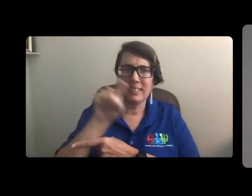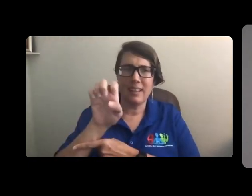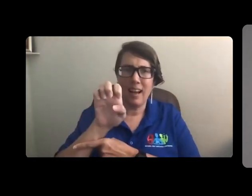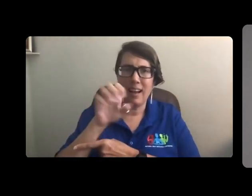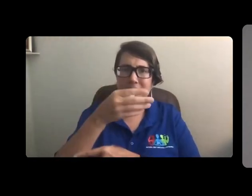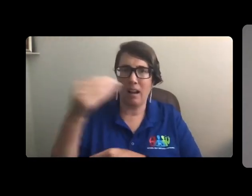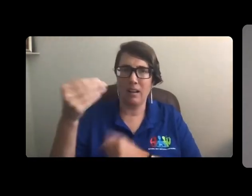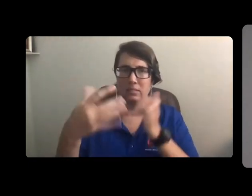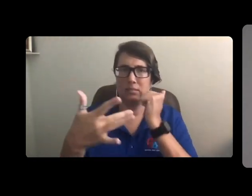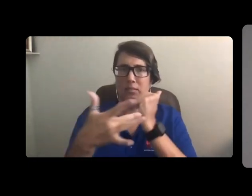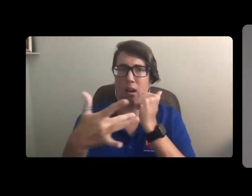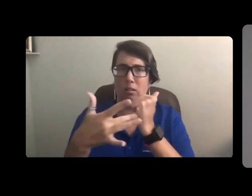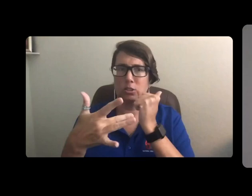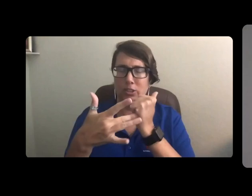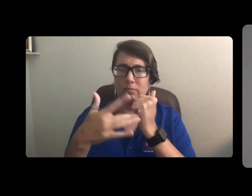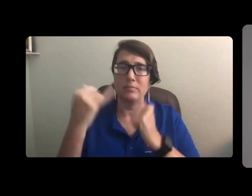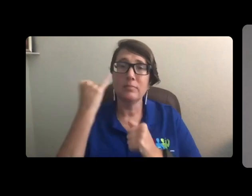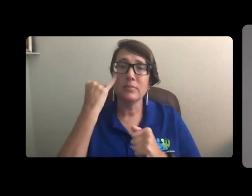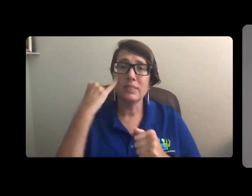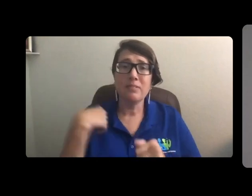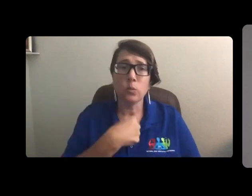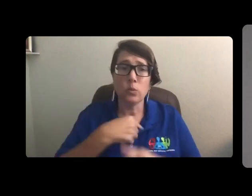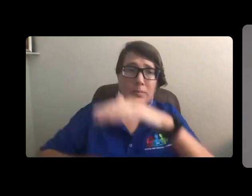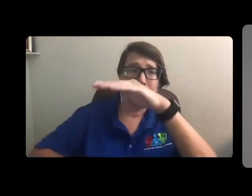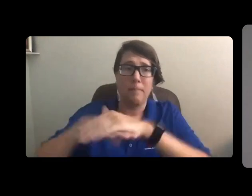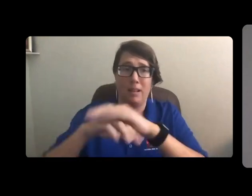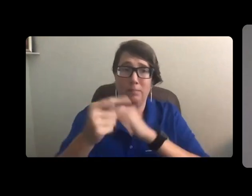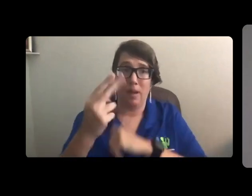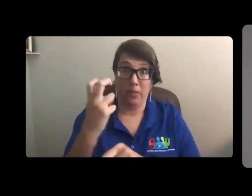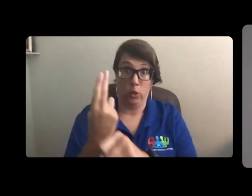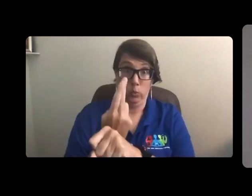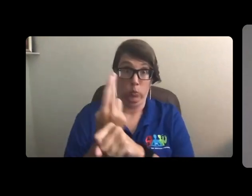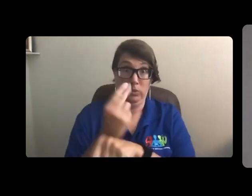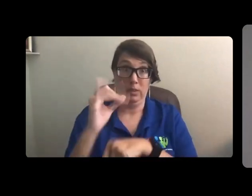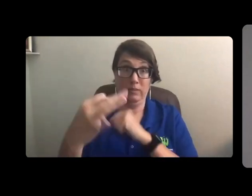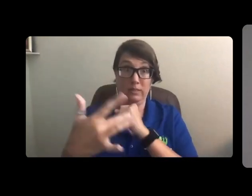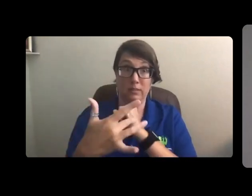I would like to draw your attention to the question of eye gaze and technology.